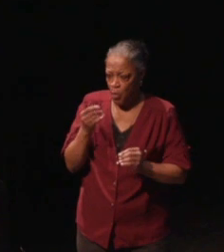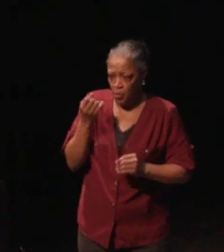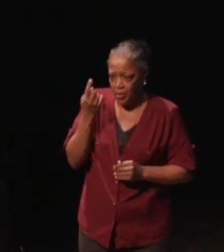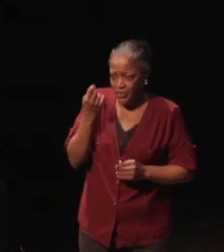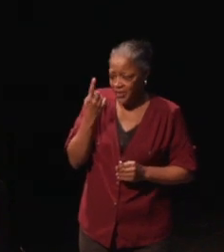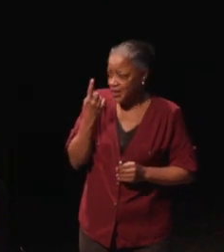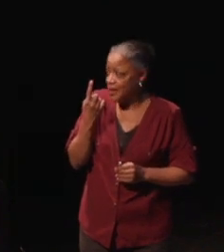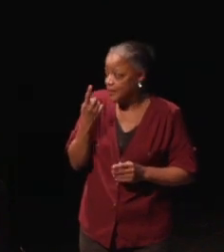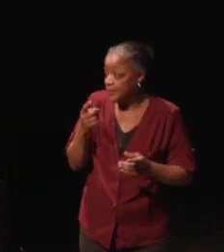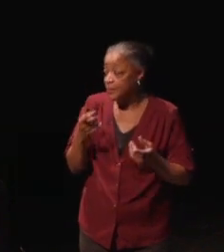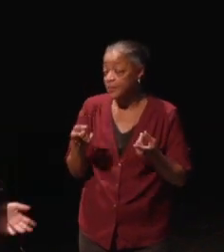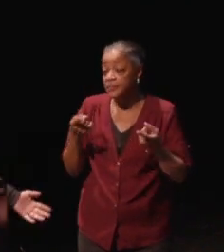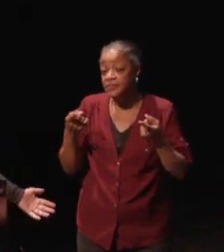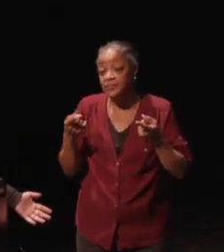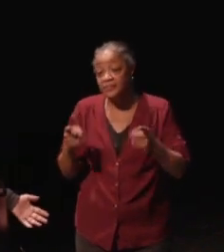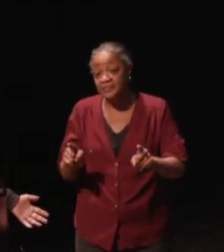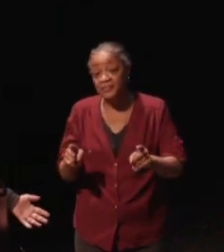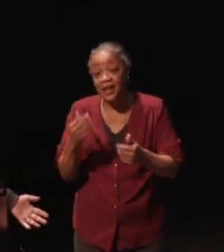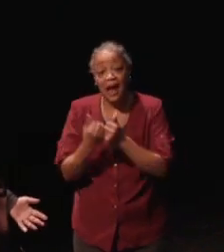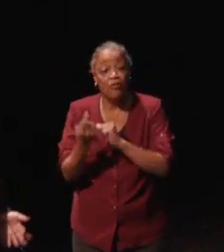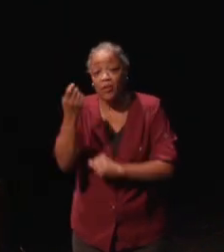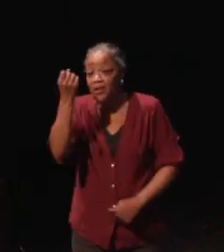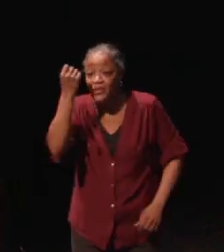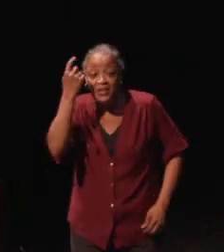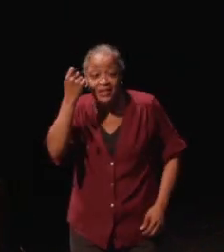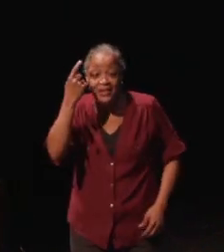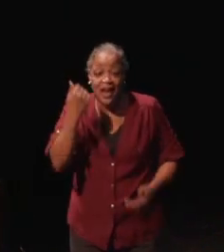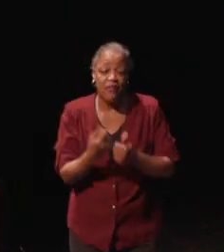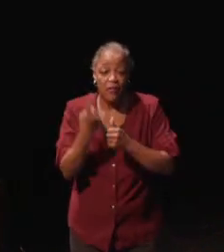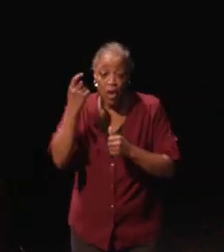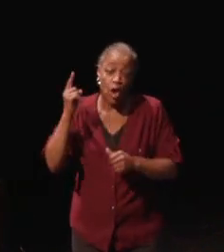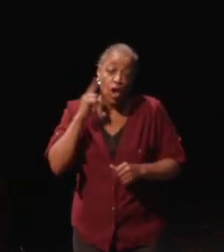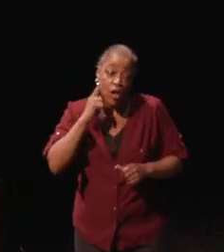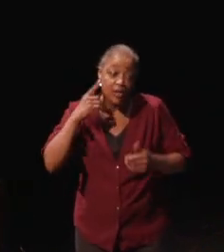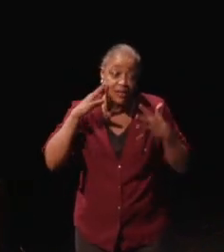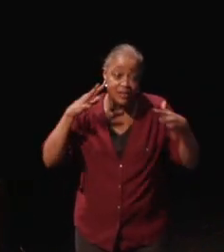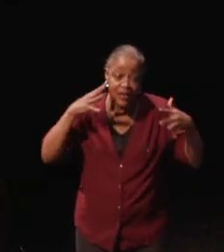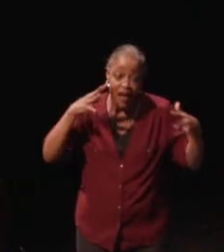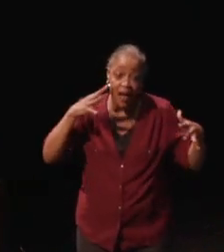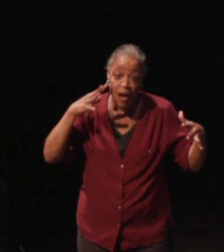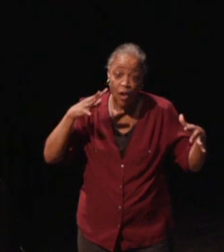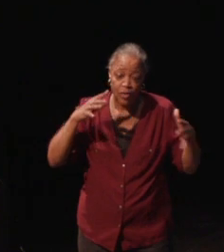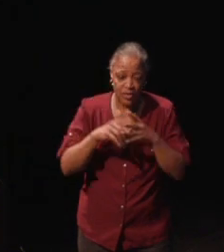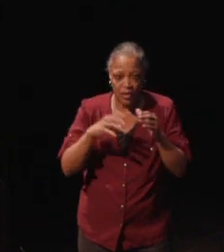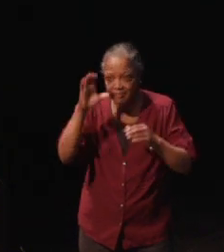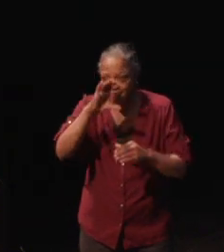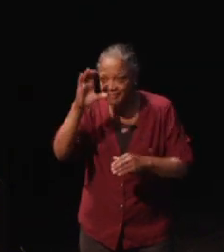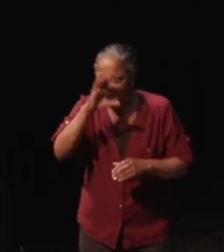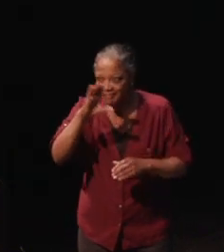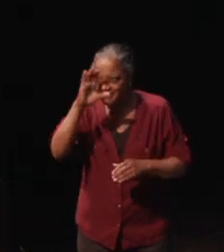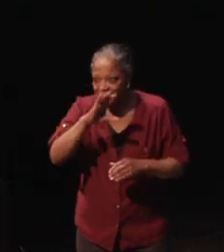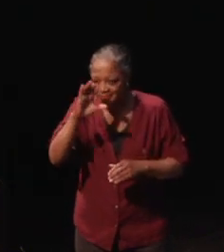Turns out everybody got it, because everybody just heard the sound and maybe starting just searching, does this mean something?